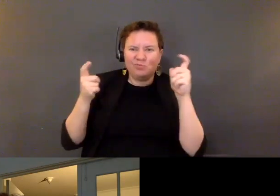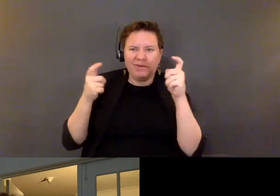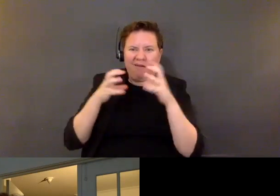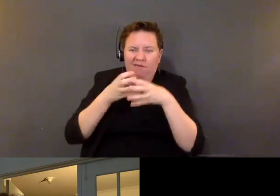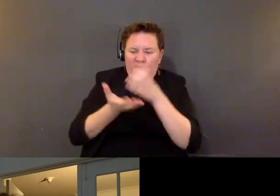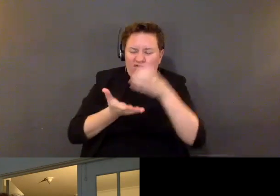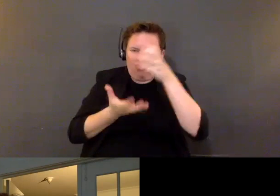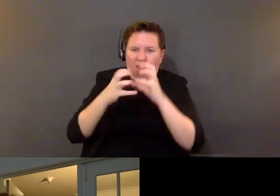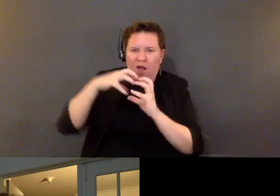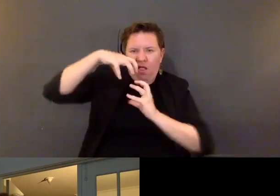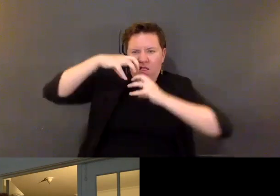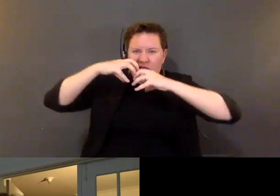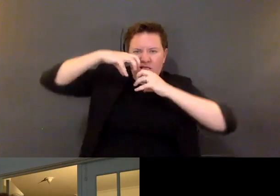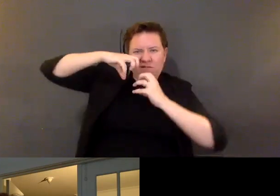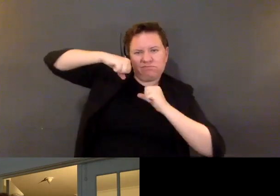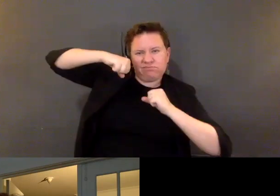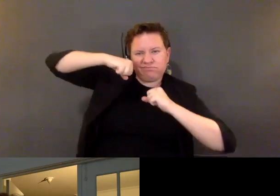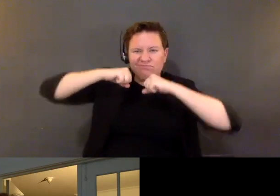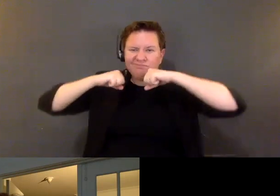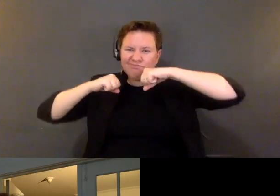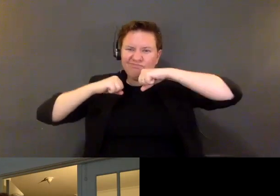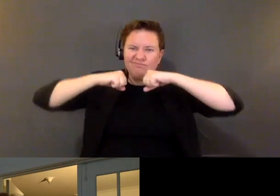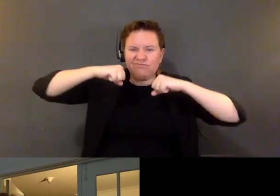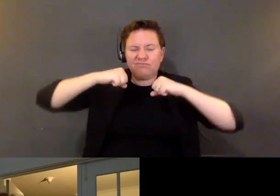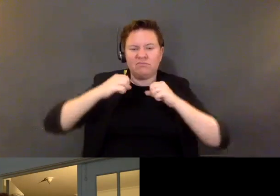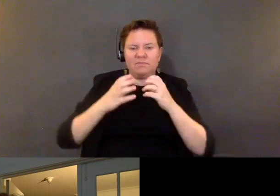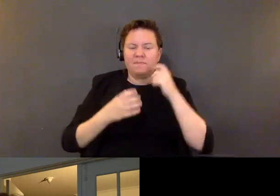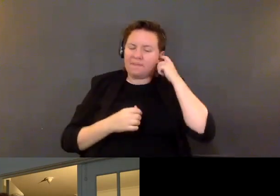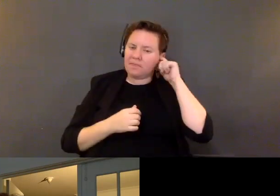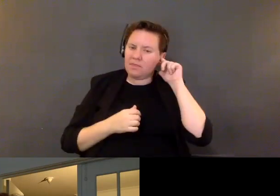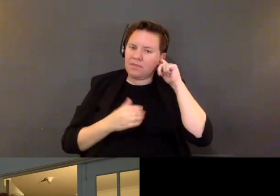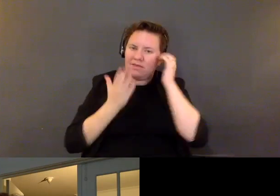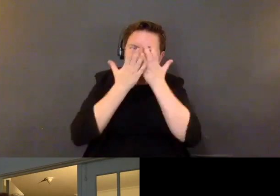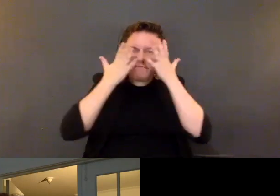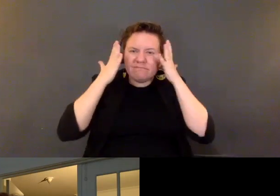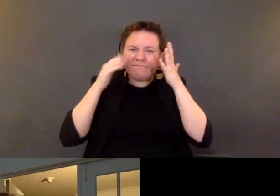inmates pushing against the bars of their cells their faces were turned to the wall but even so